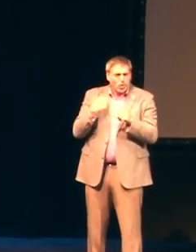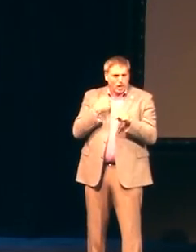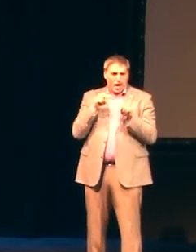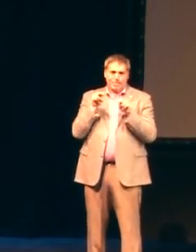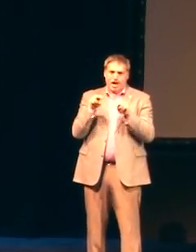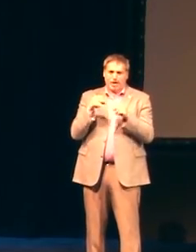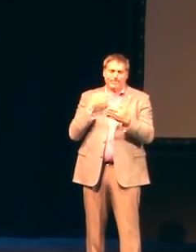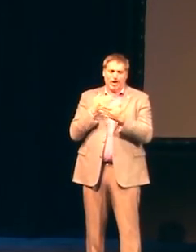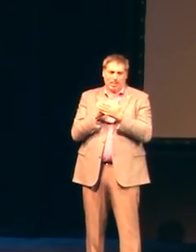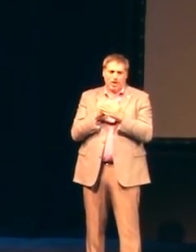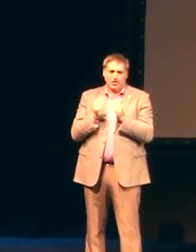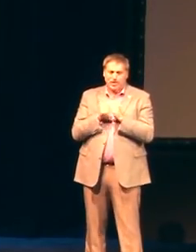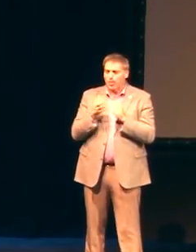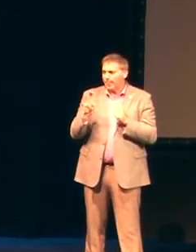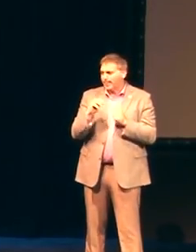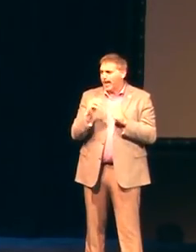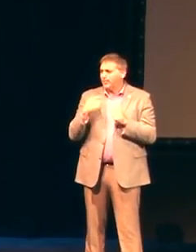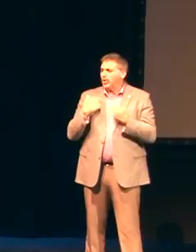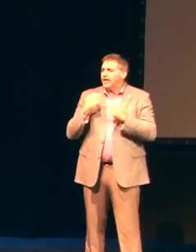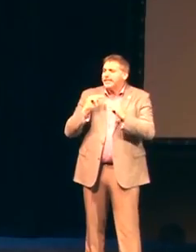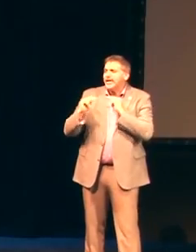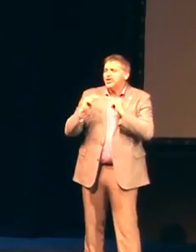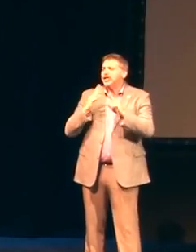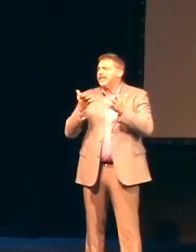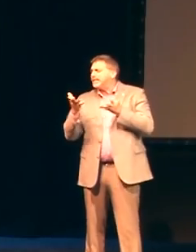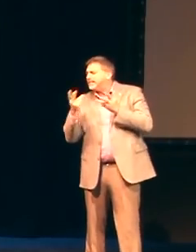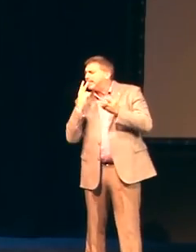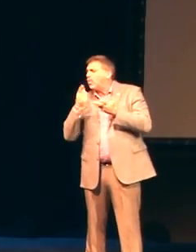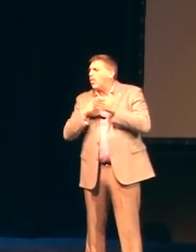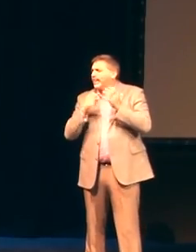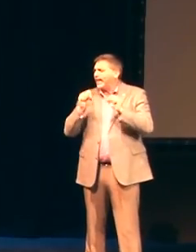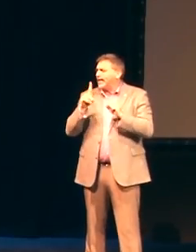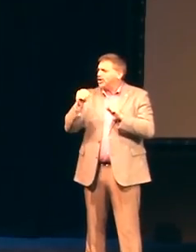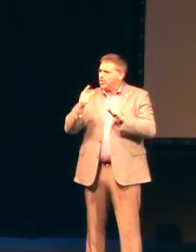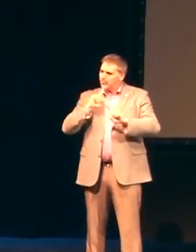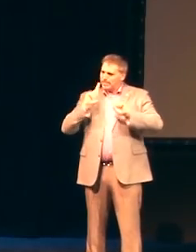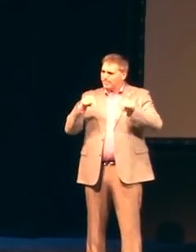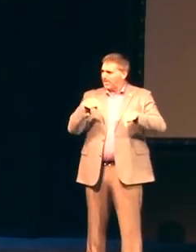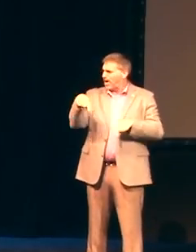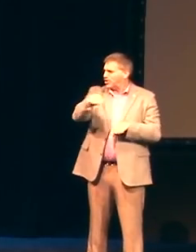and we are monitoring the situation very closely with them. We're negotiating to see what we